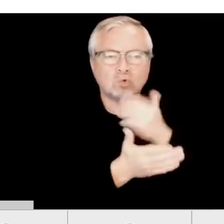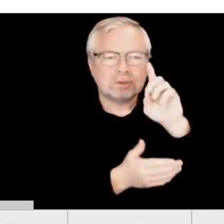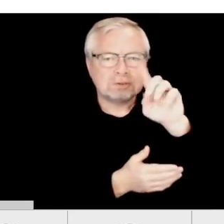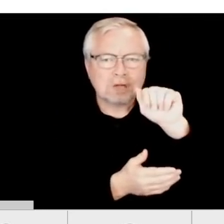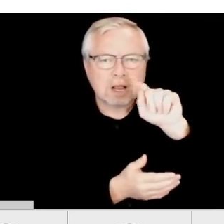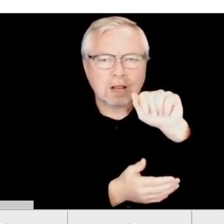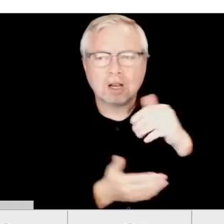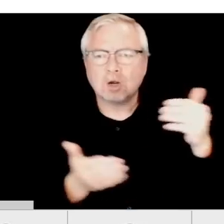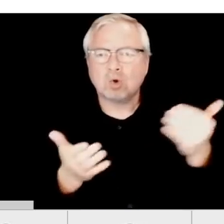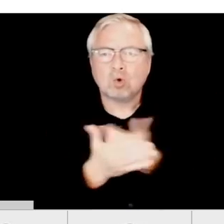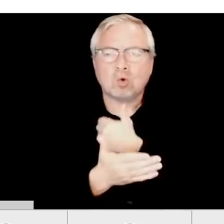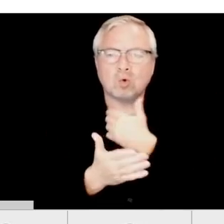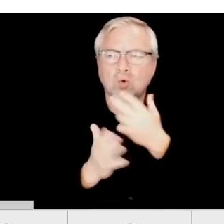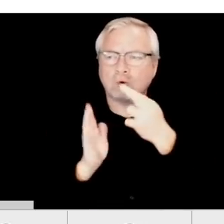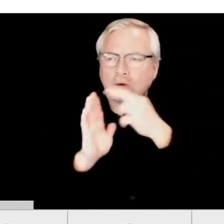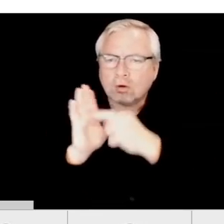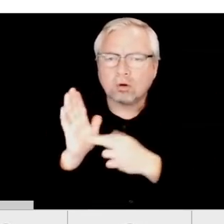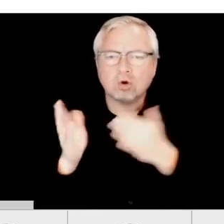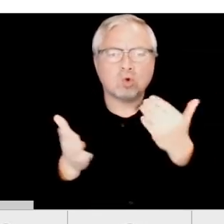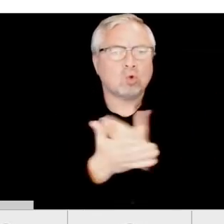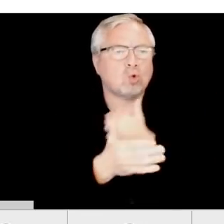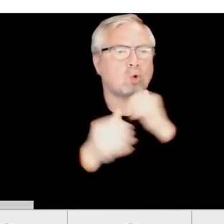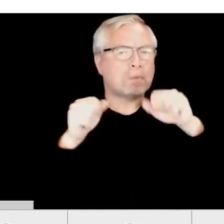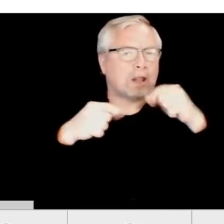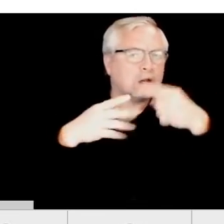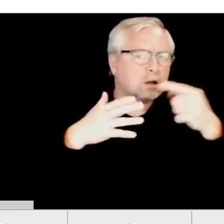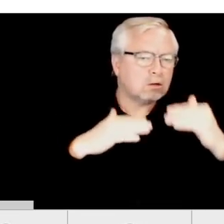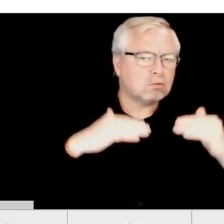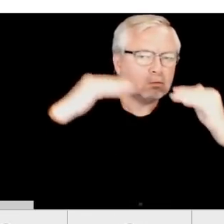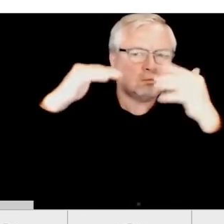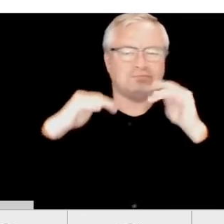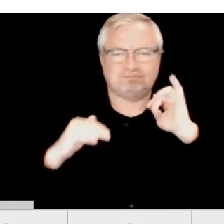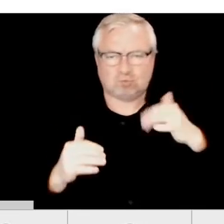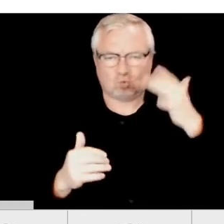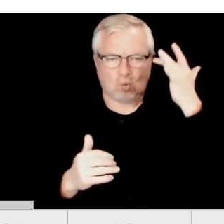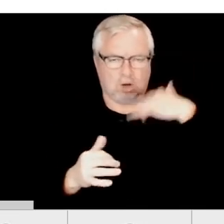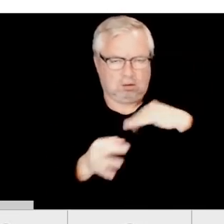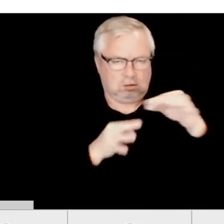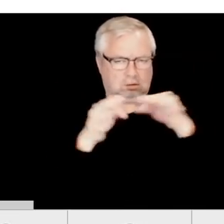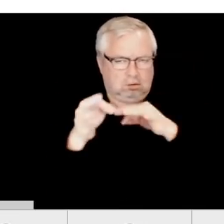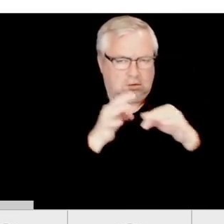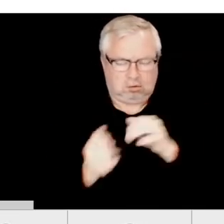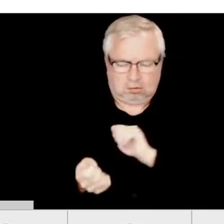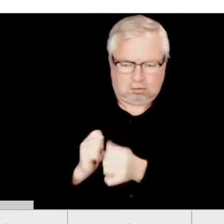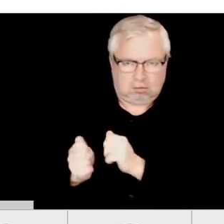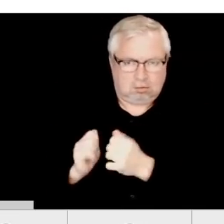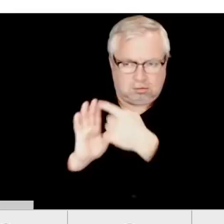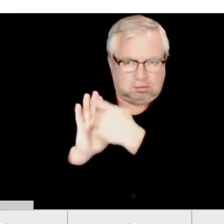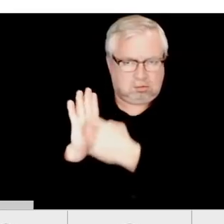And I'll say a few things about why these model updates are necessary on an ongoing basis.